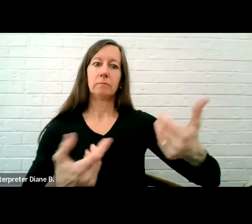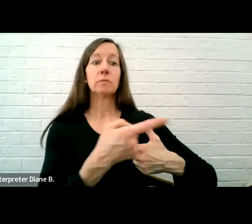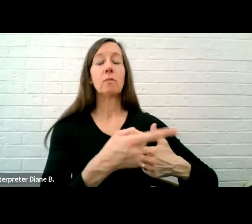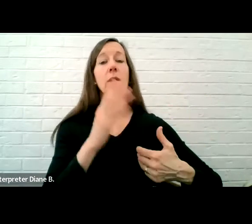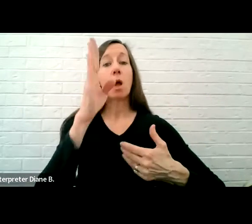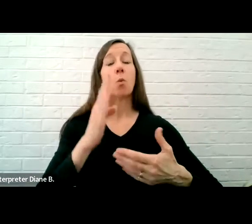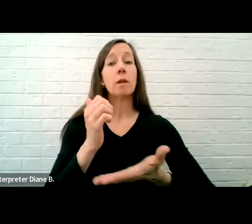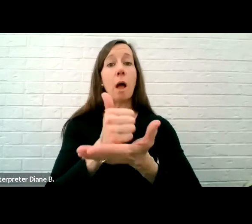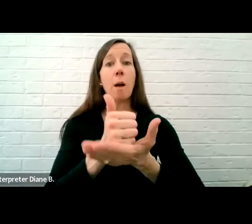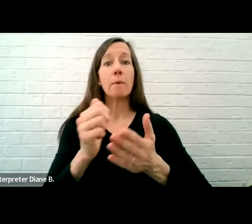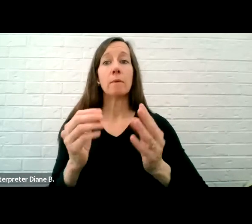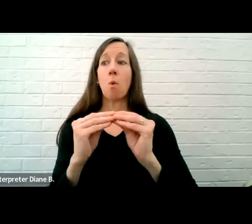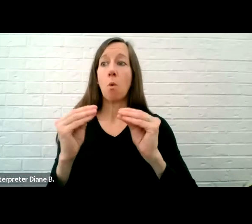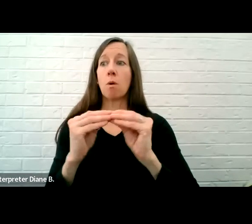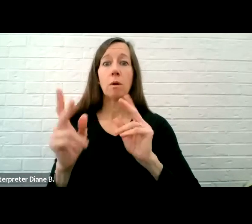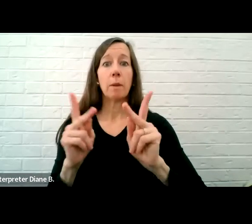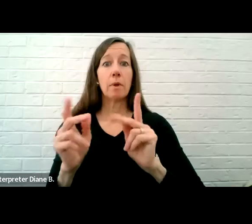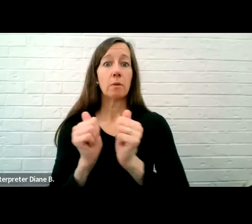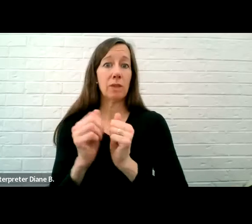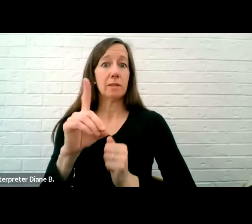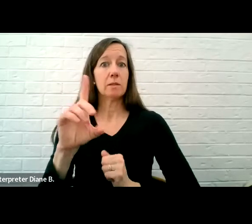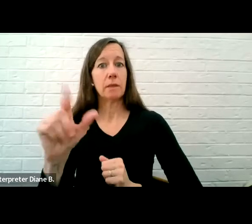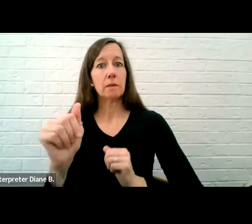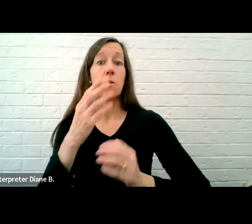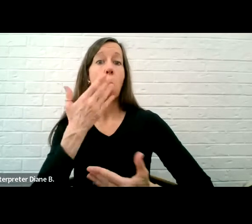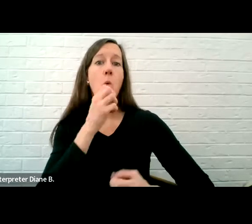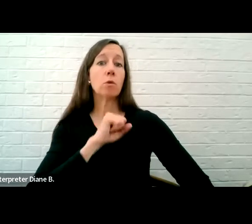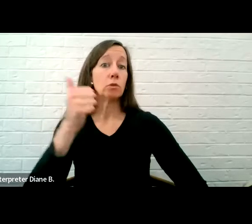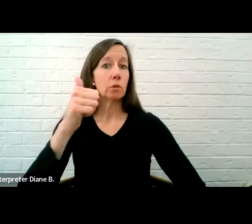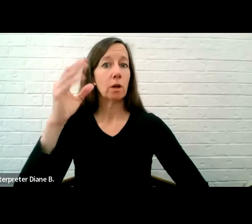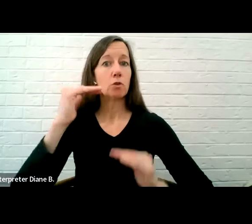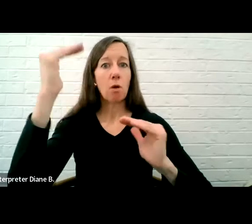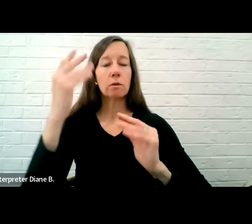people with disabilities and older adults and people experiencing hopelessness to